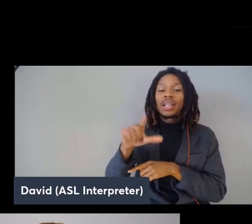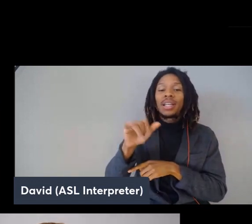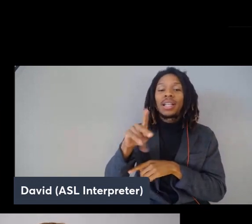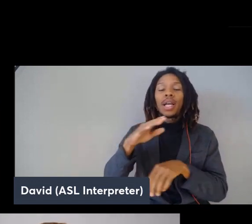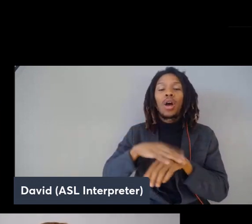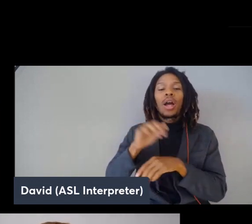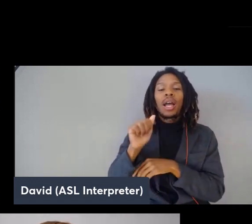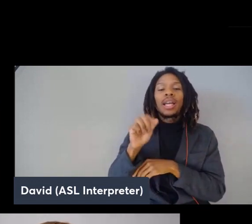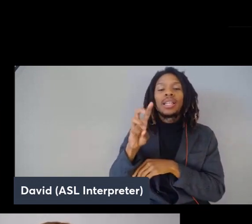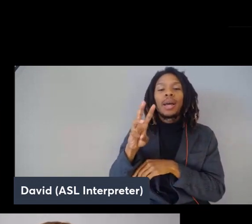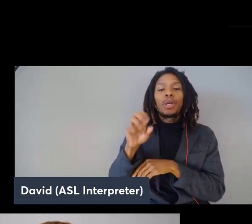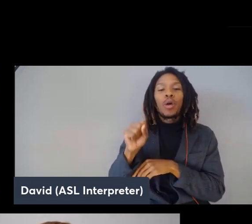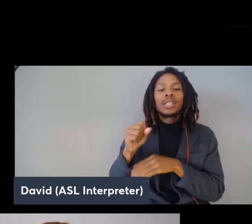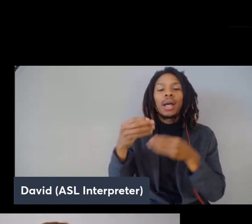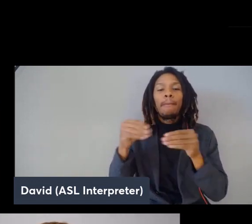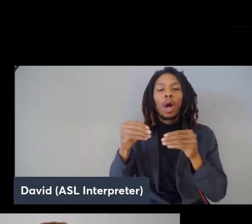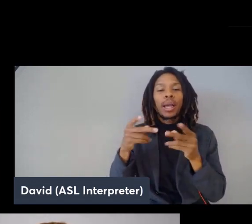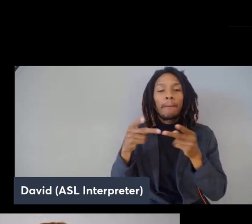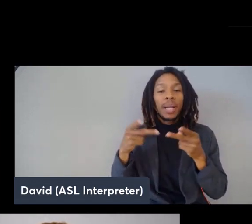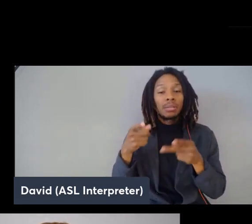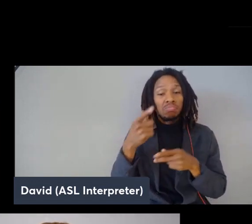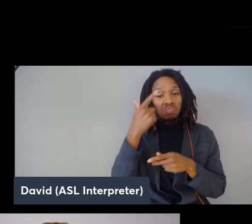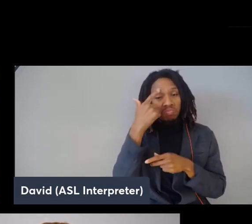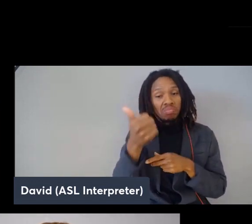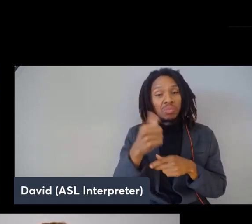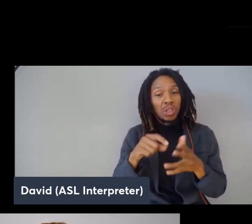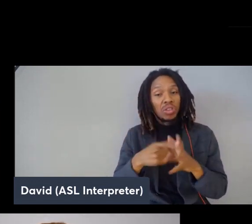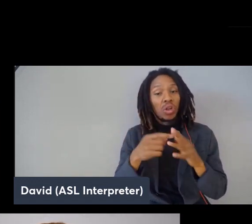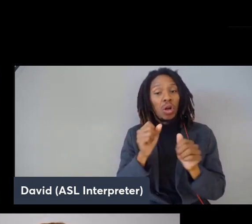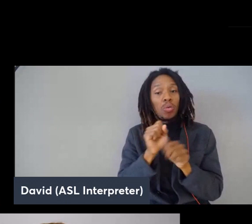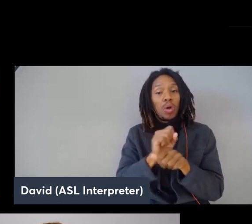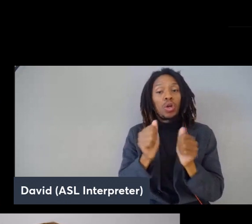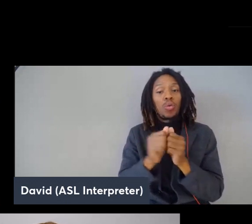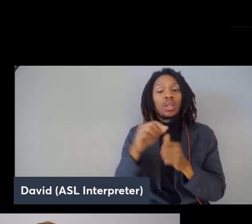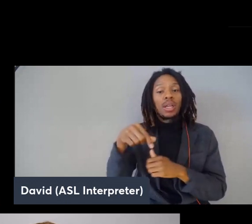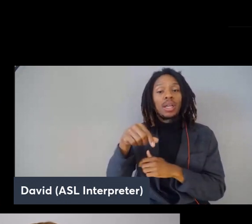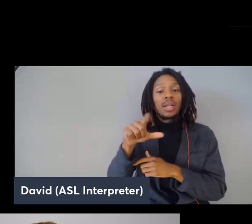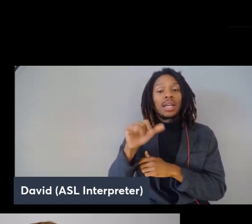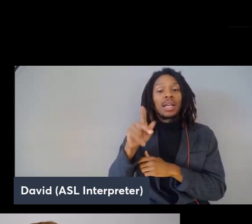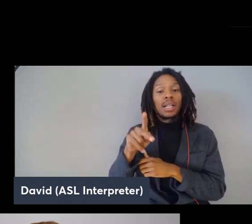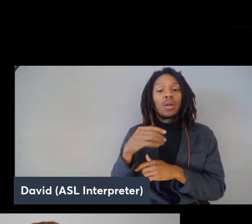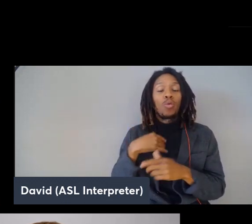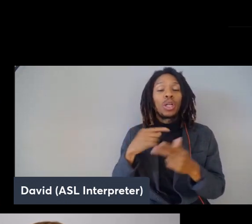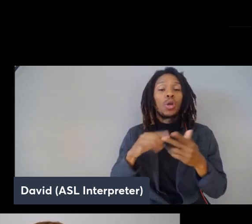so that's another place where you can get started with Qlik. We do webinars, we do immersion days,